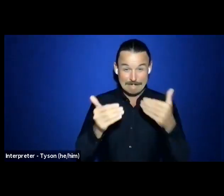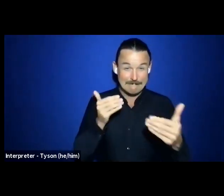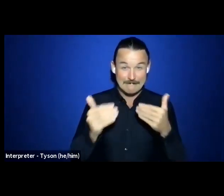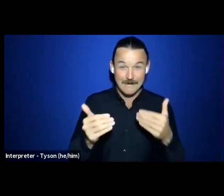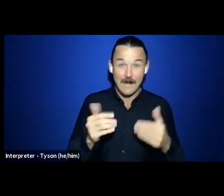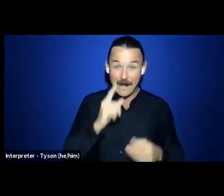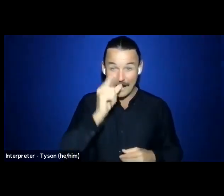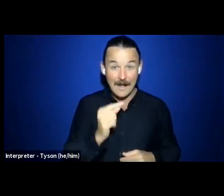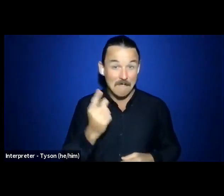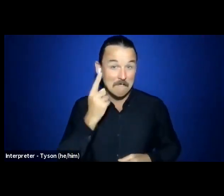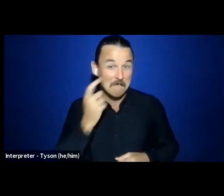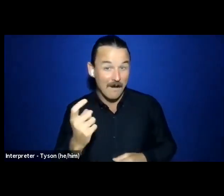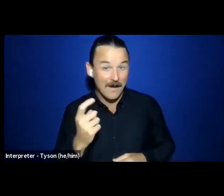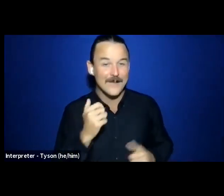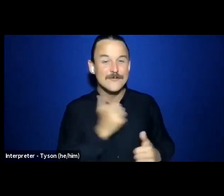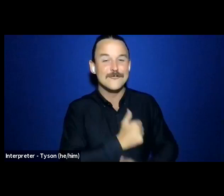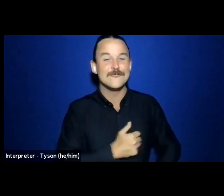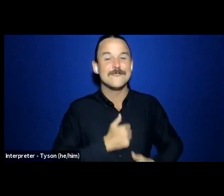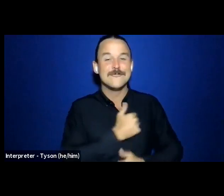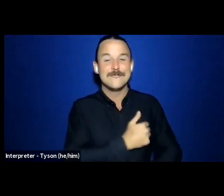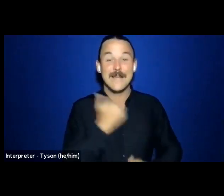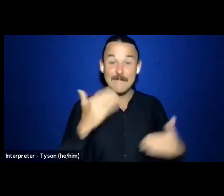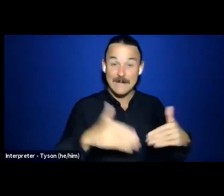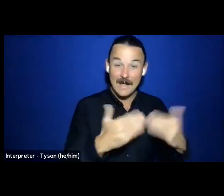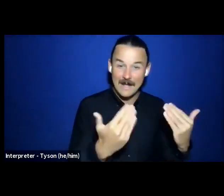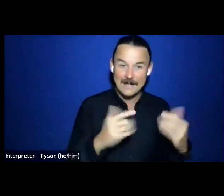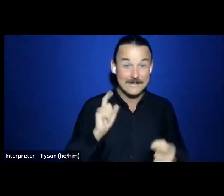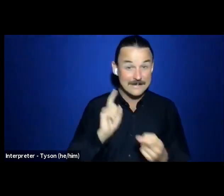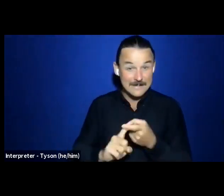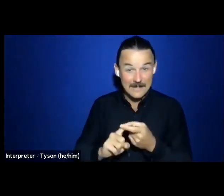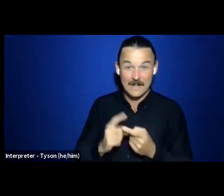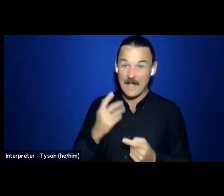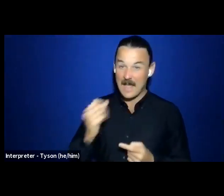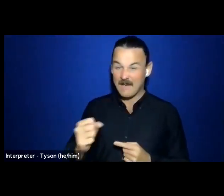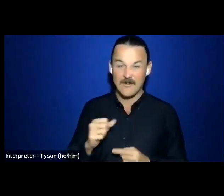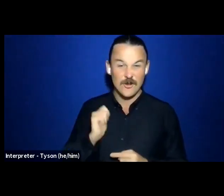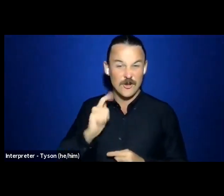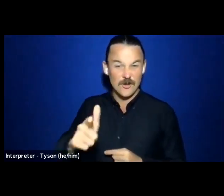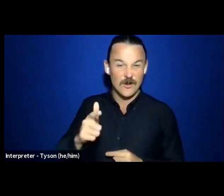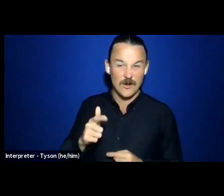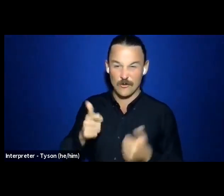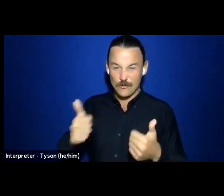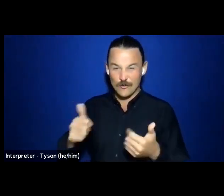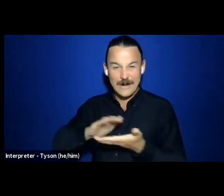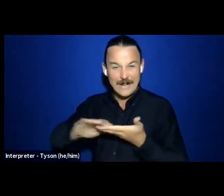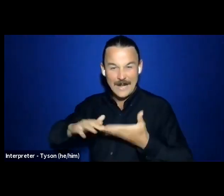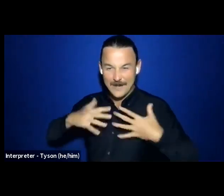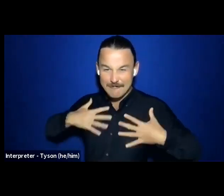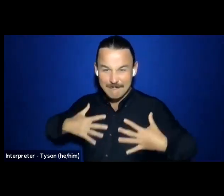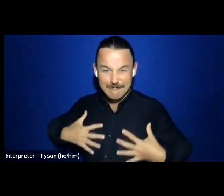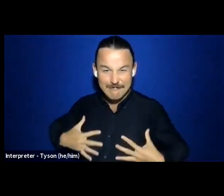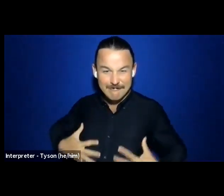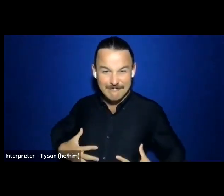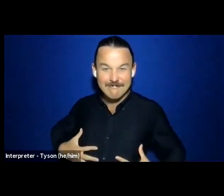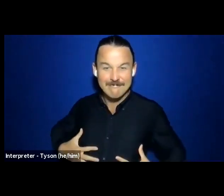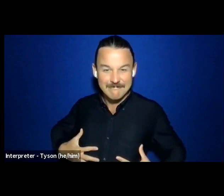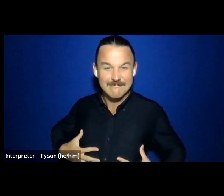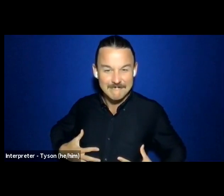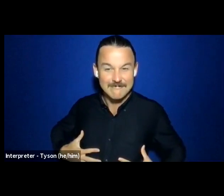one. find any revenue find any remnants of daily joy nd to have maintained nd to have maintained basic standards of personal hygiene.